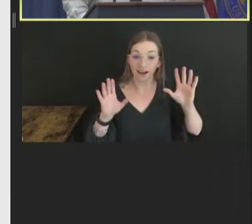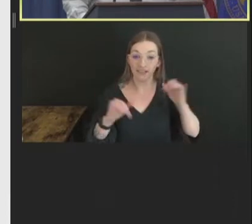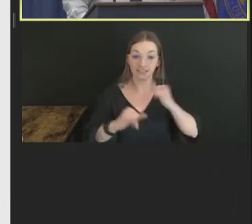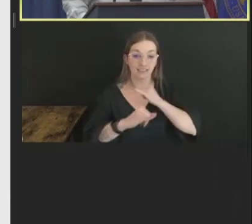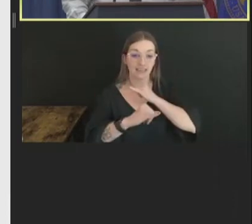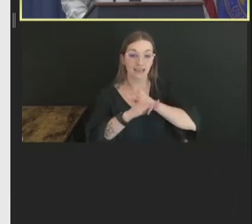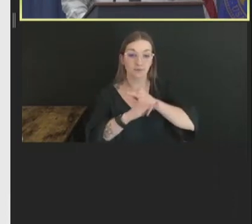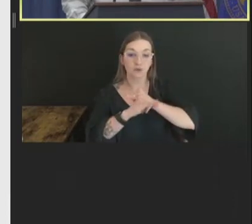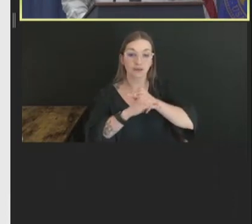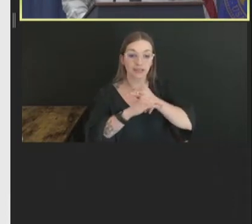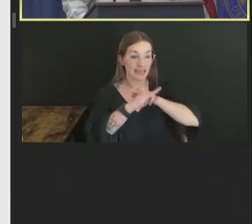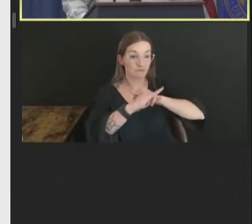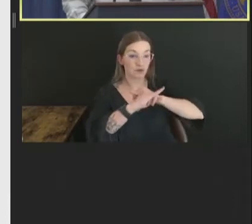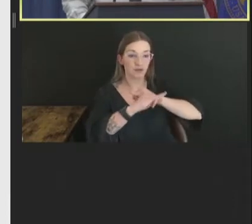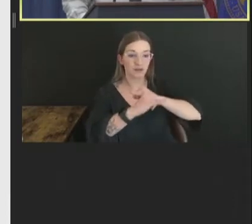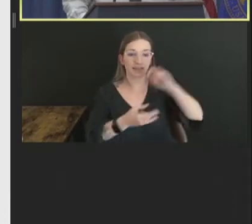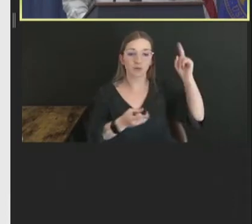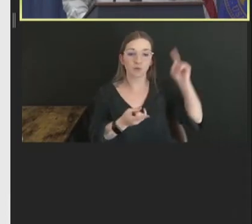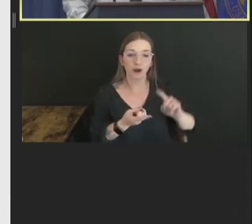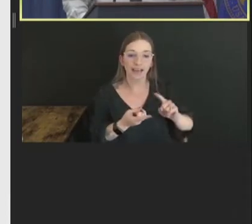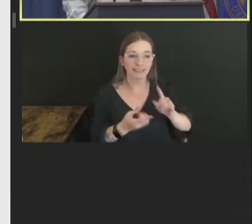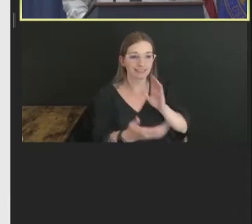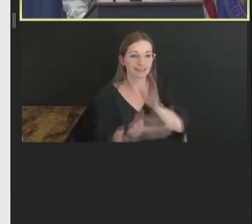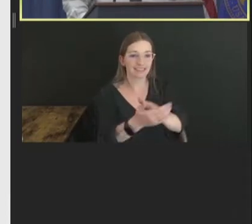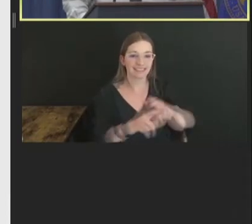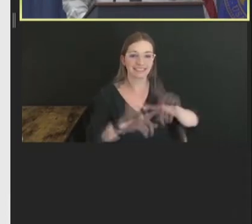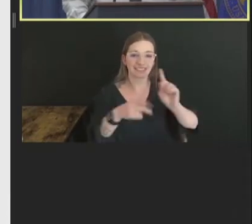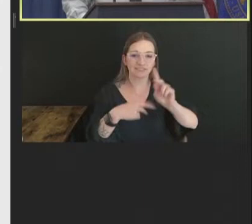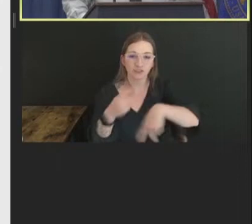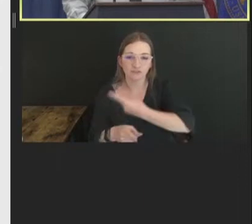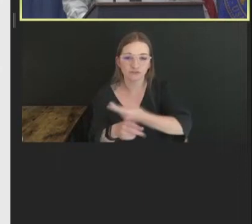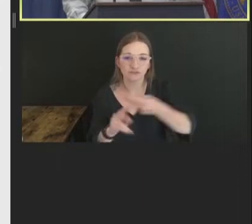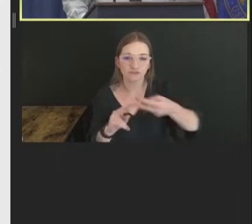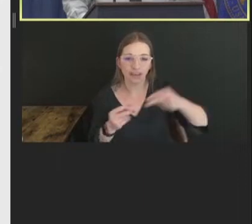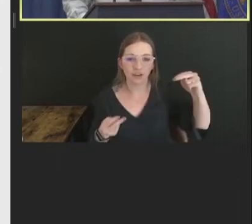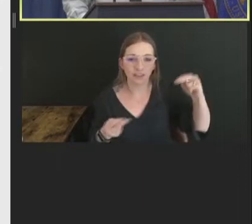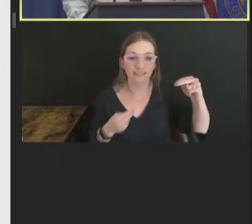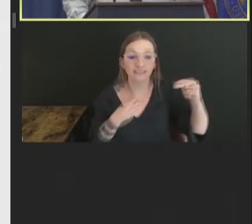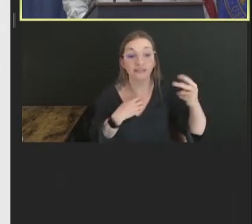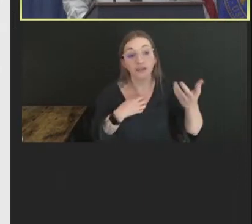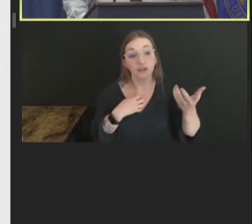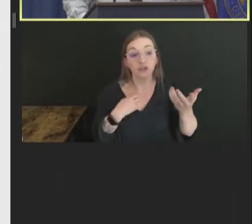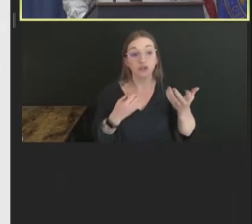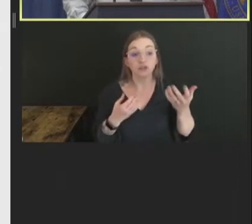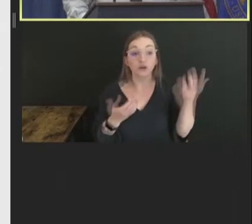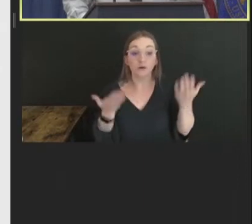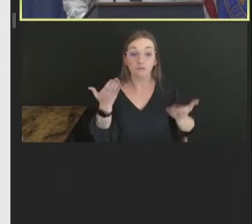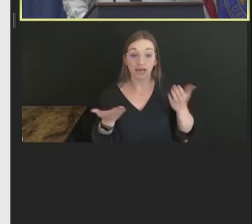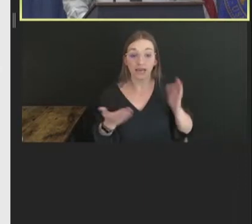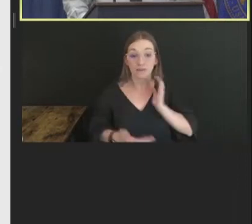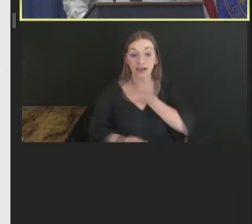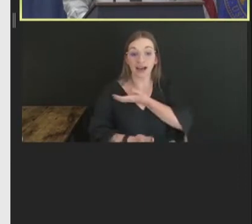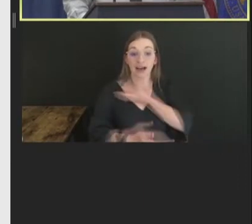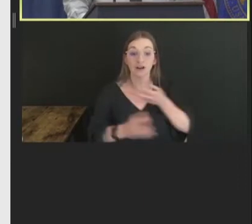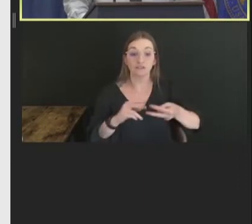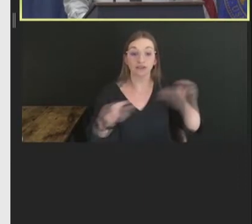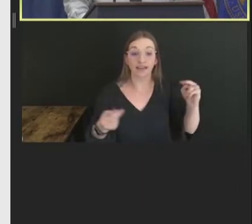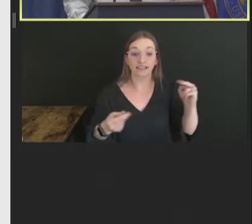So, it may not simply be the antigen that we're immunizing with, but something about our vaccination strategy that might be changed to improve that waning immunity.